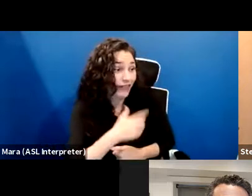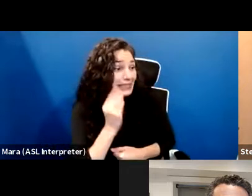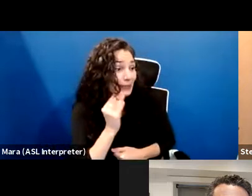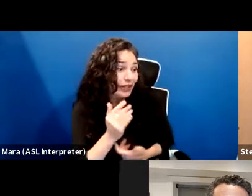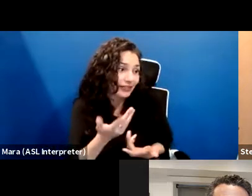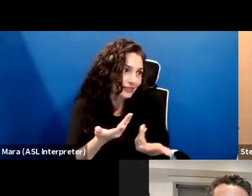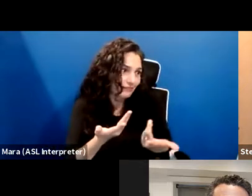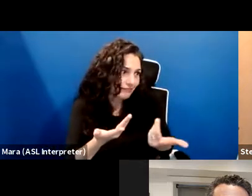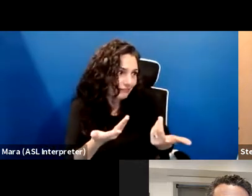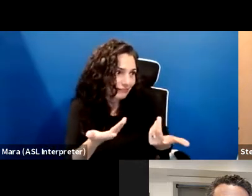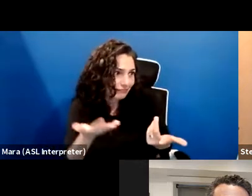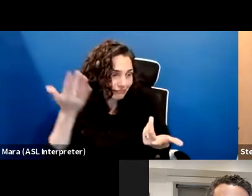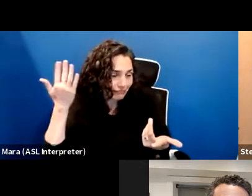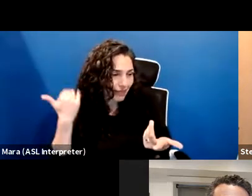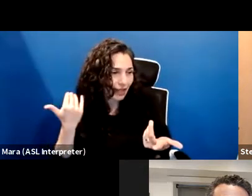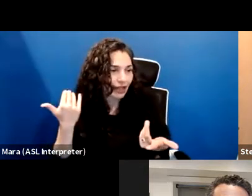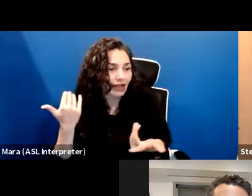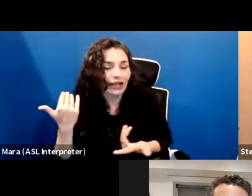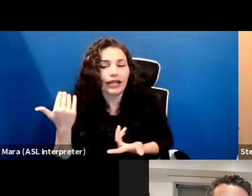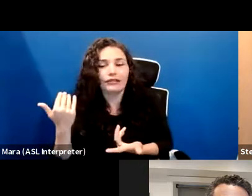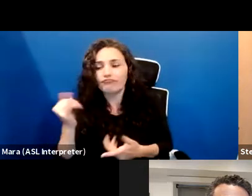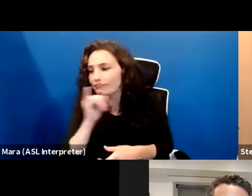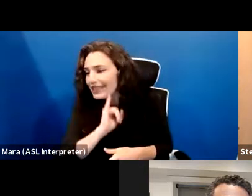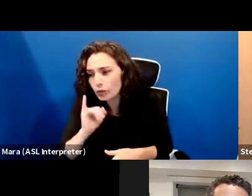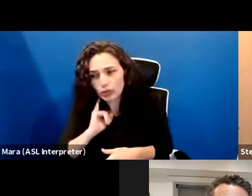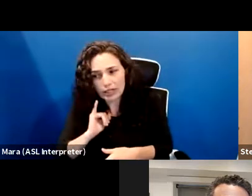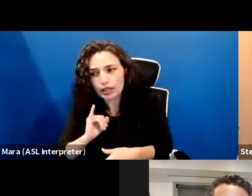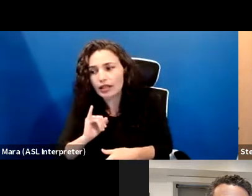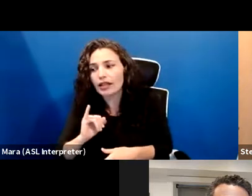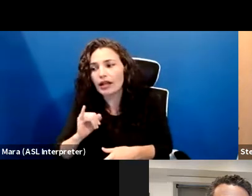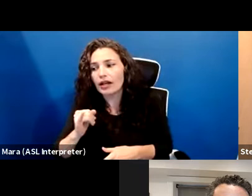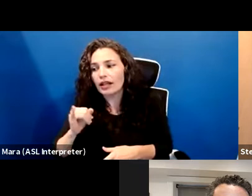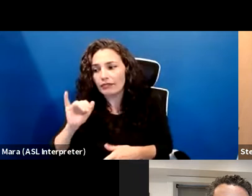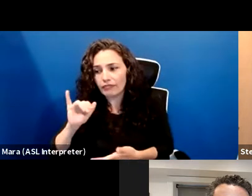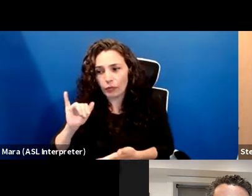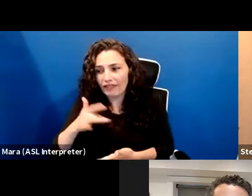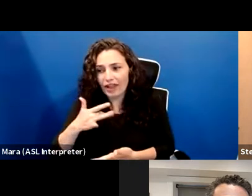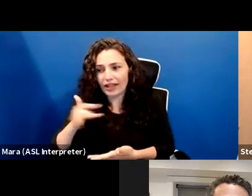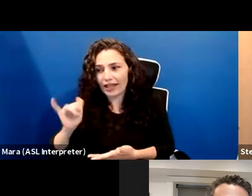So we had this experience in Ichilov and we felt like we wanna go to a wider audience.